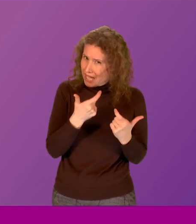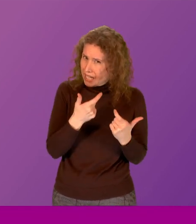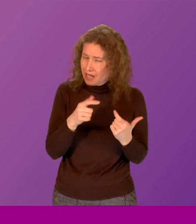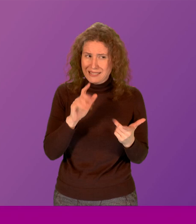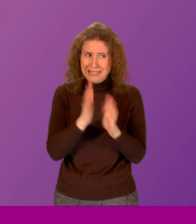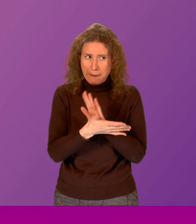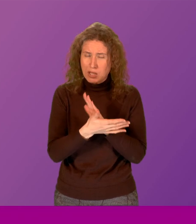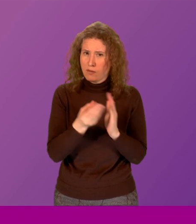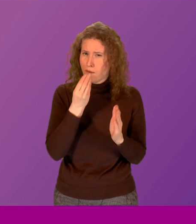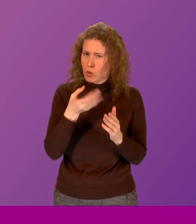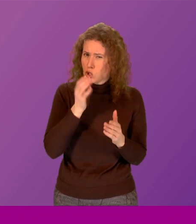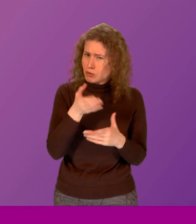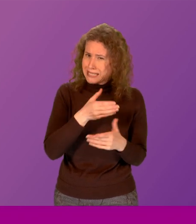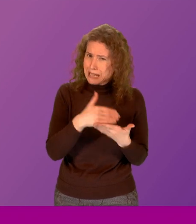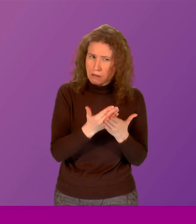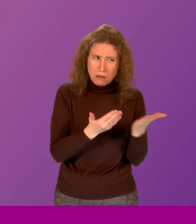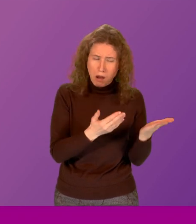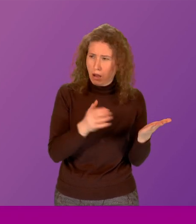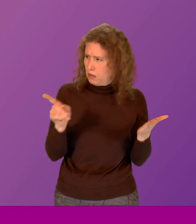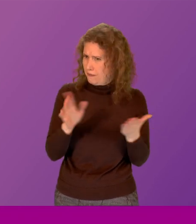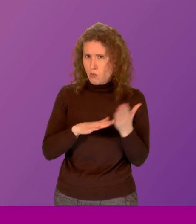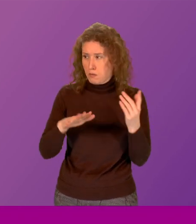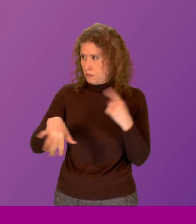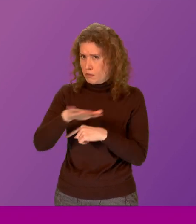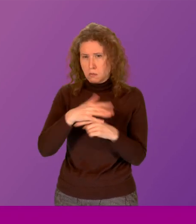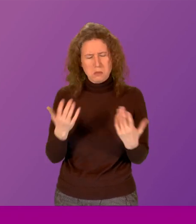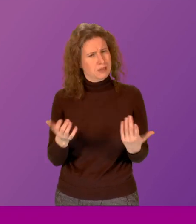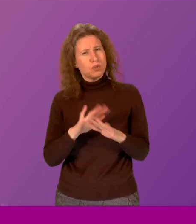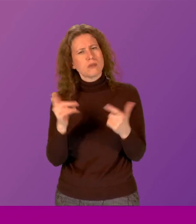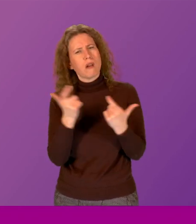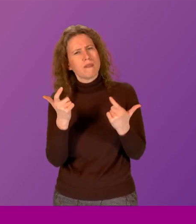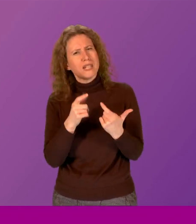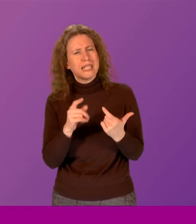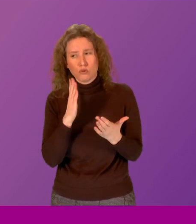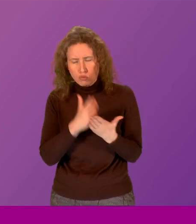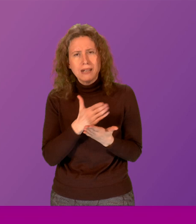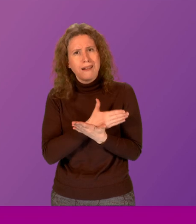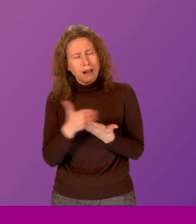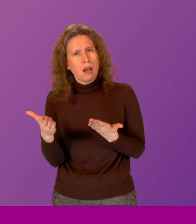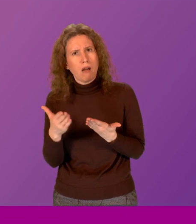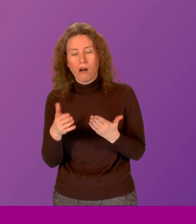drink sector. It is no laughing matter, because it is crystal clear that there is a Westminster